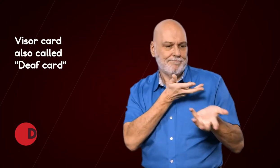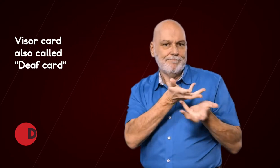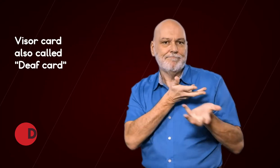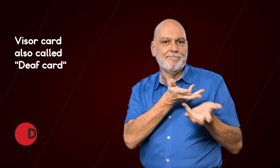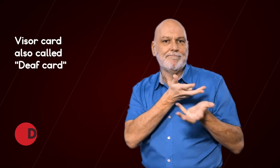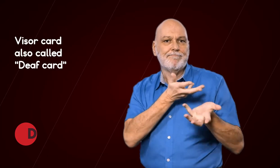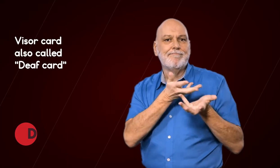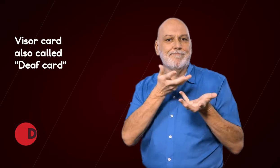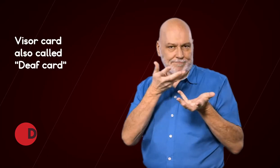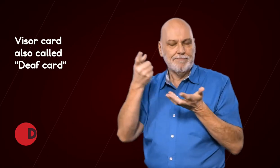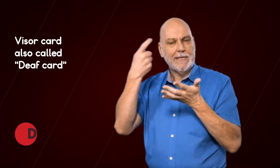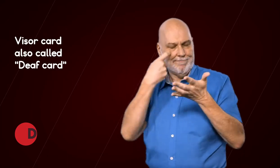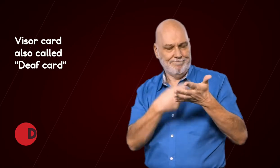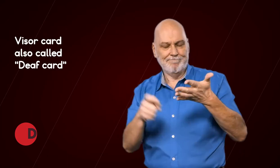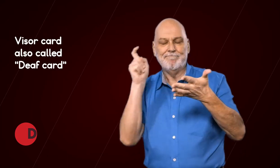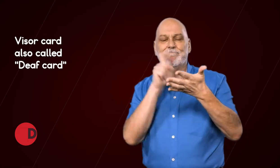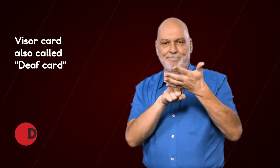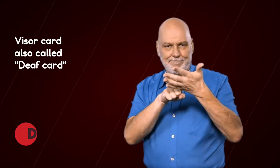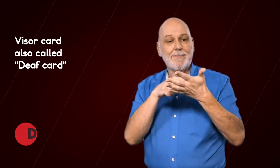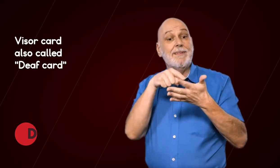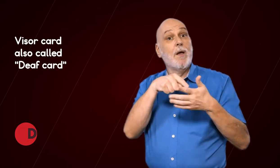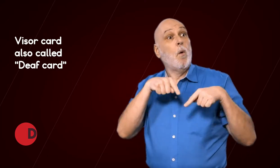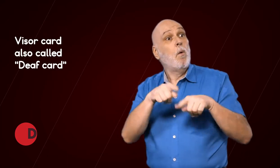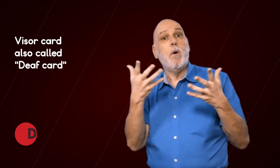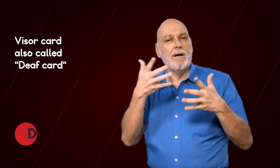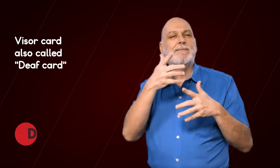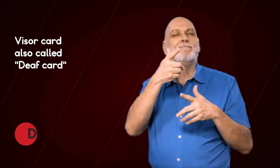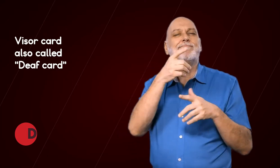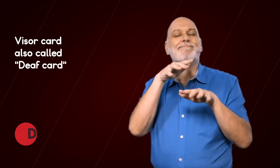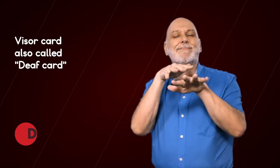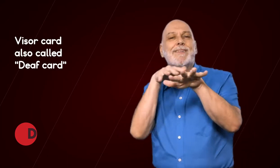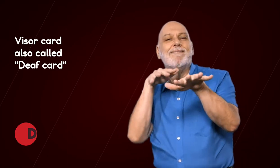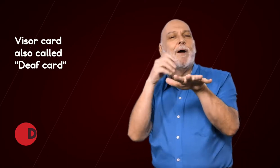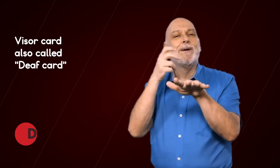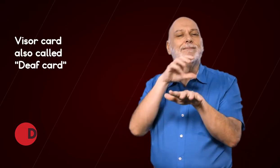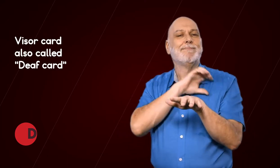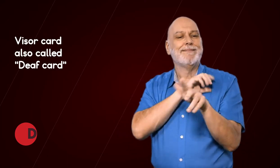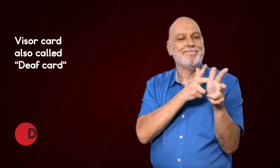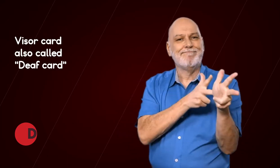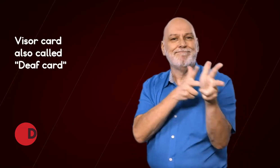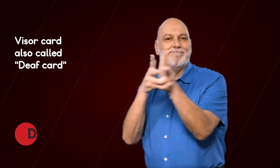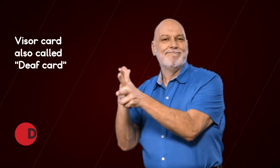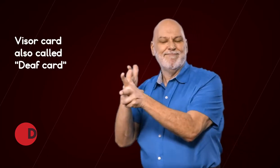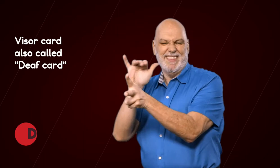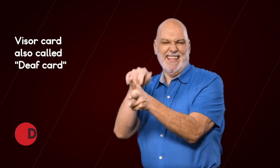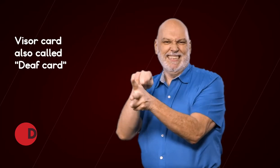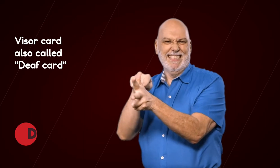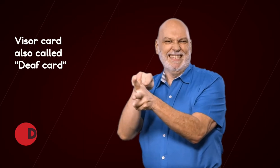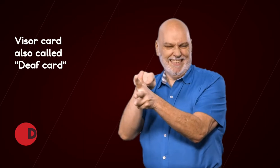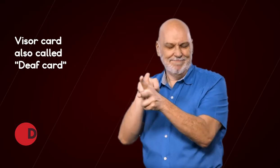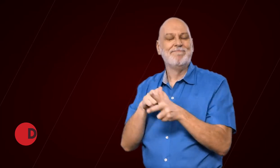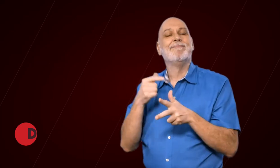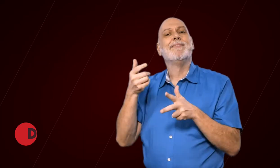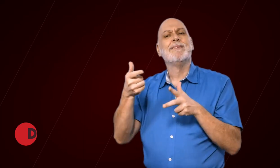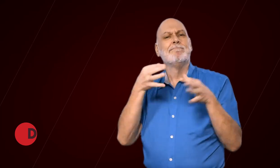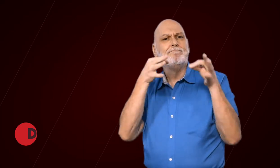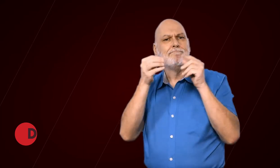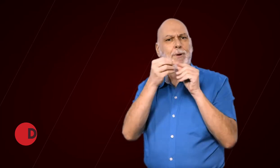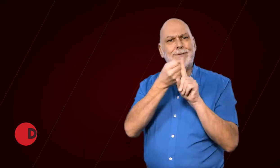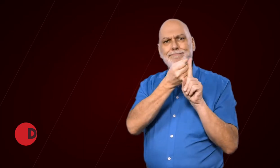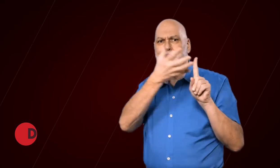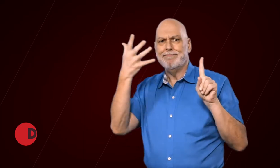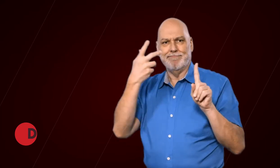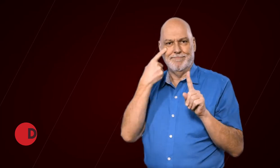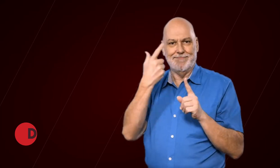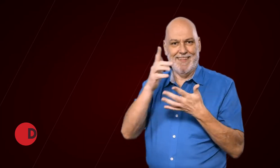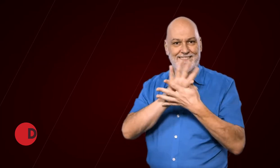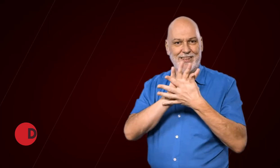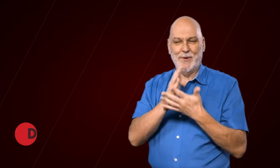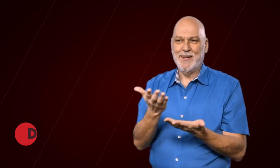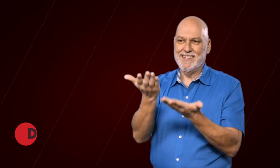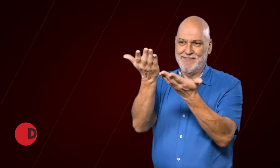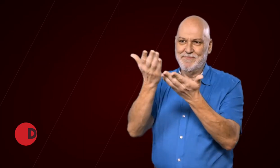communicate with a police officer during a traffic stop.